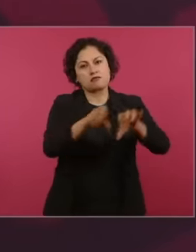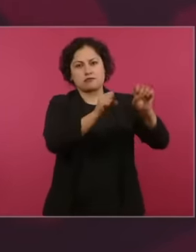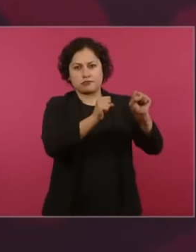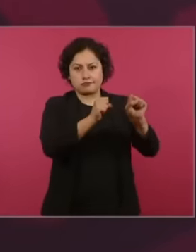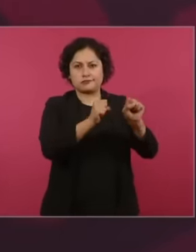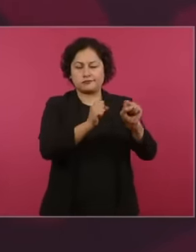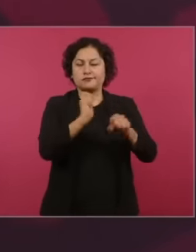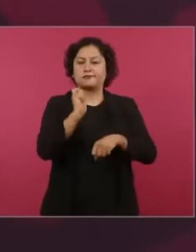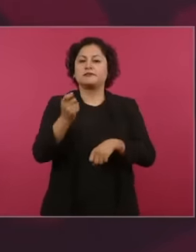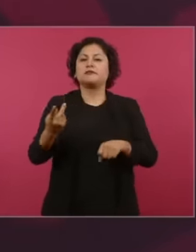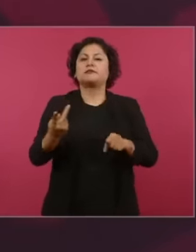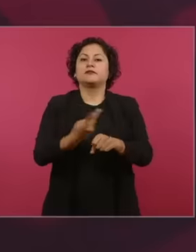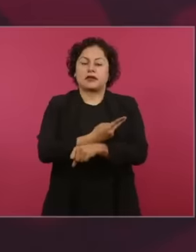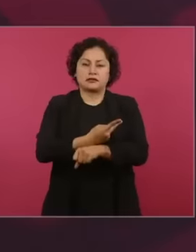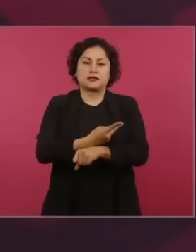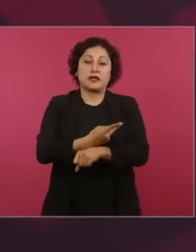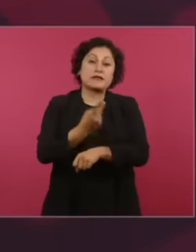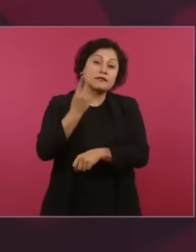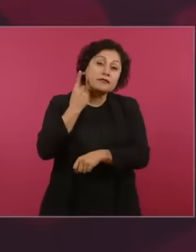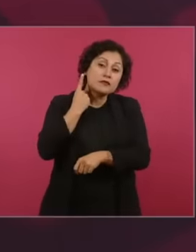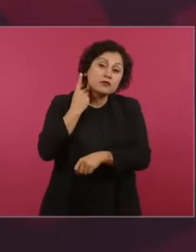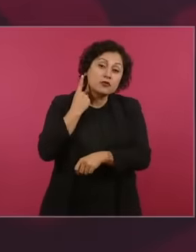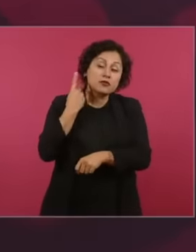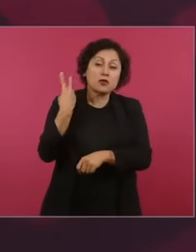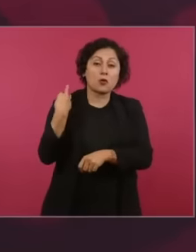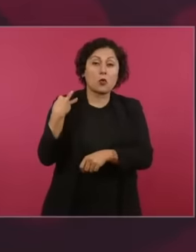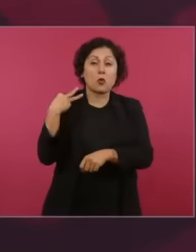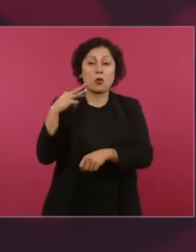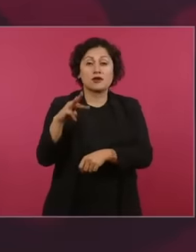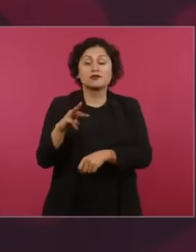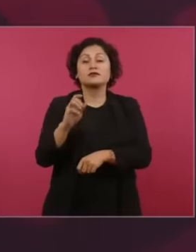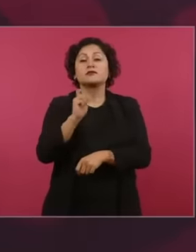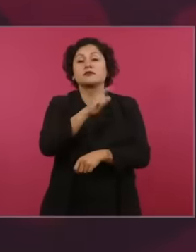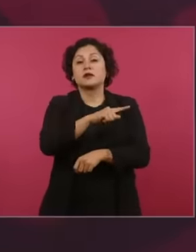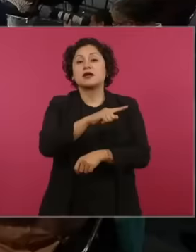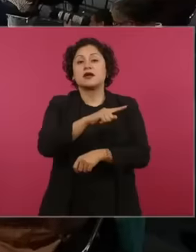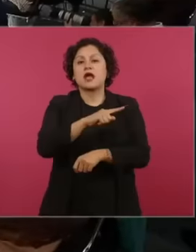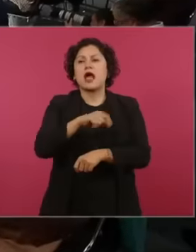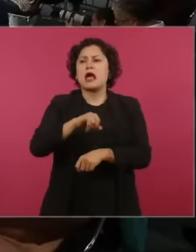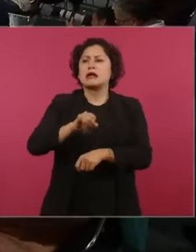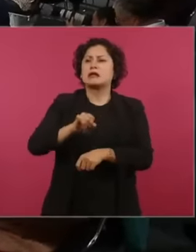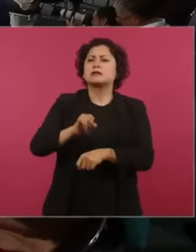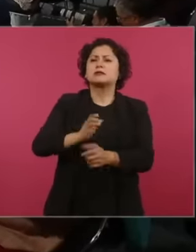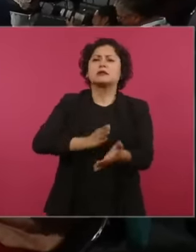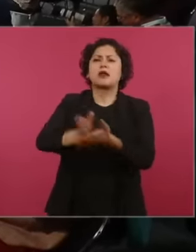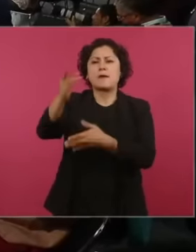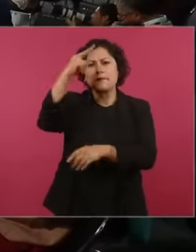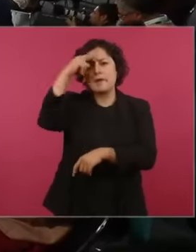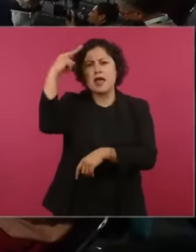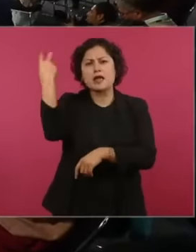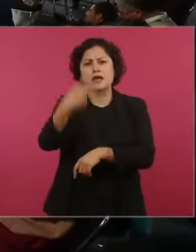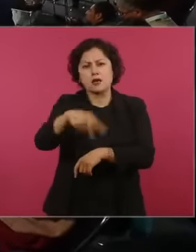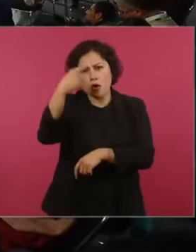approved the war against Mexico and a President